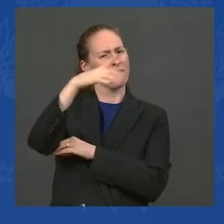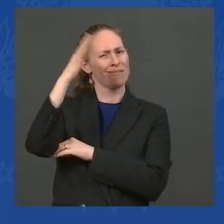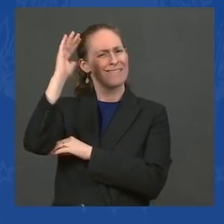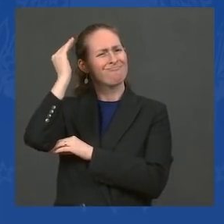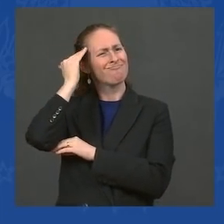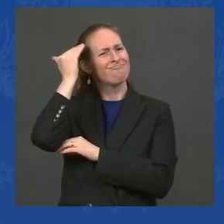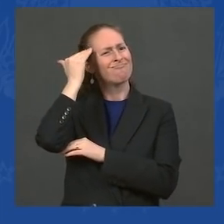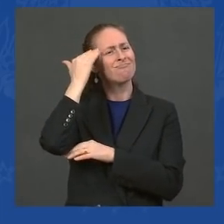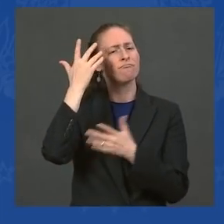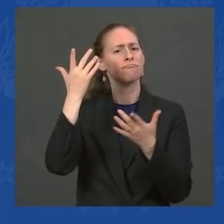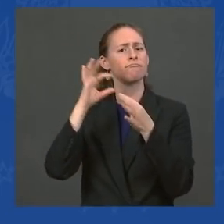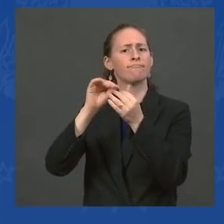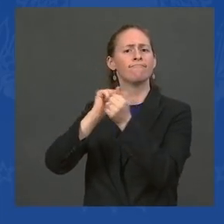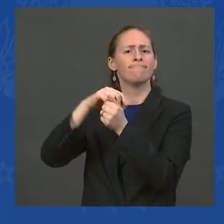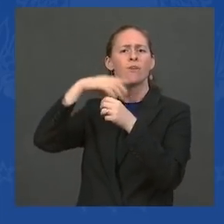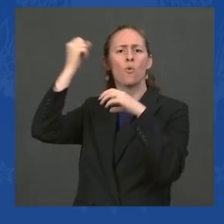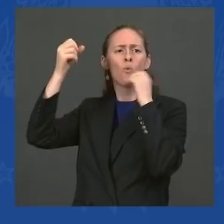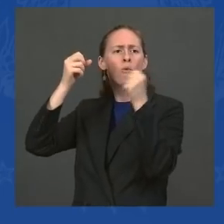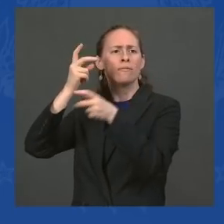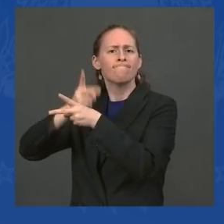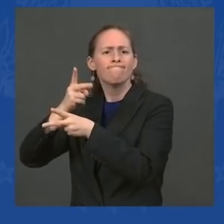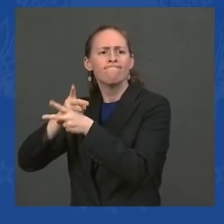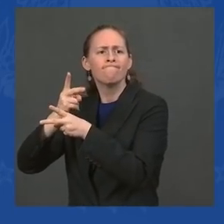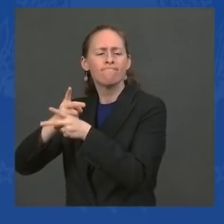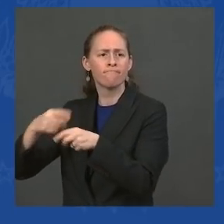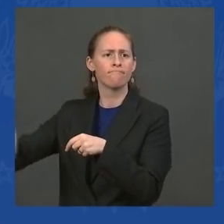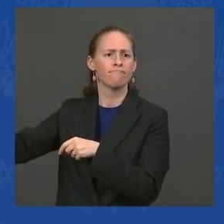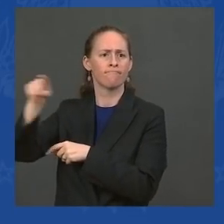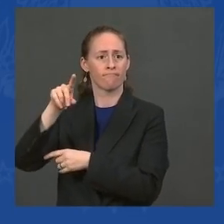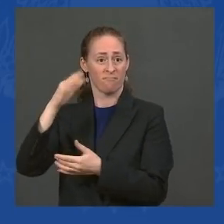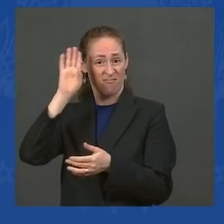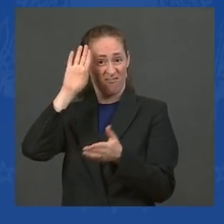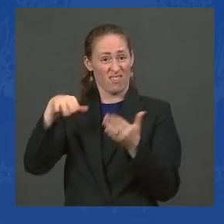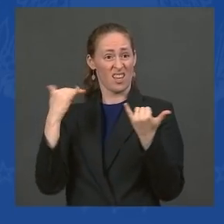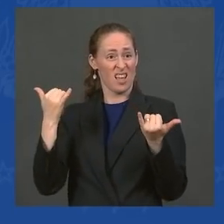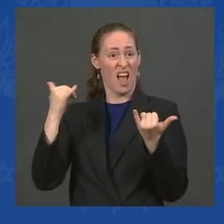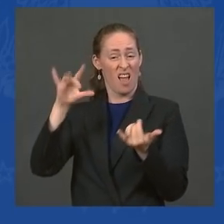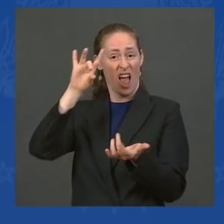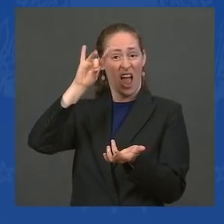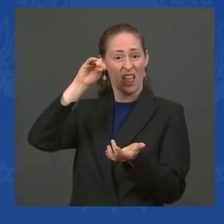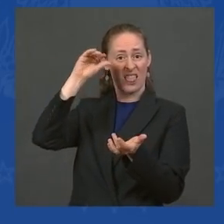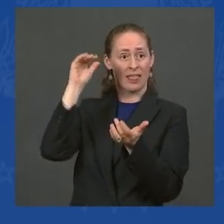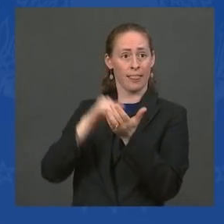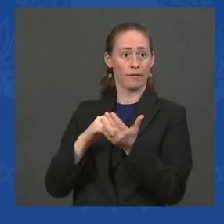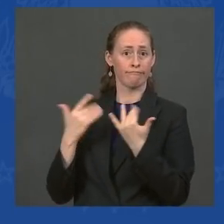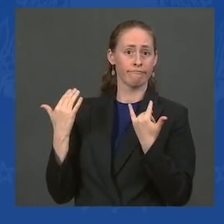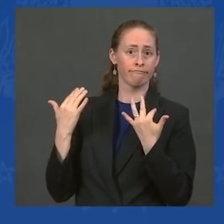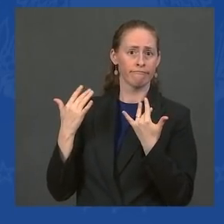You got 80,000 people waiting to qualify under Medicaid, and there's no spaces. We can afford to do this.